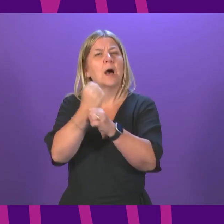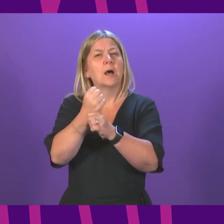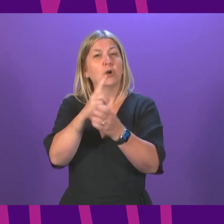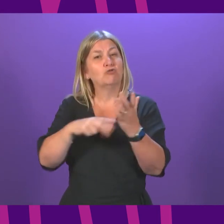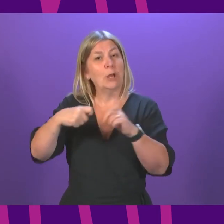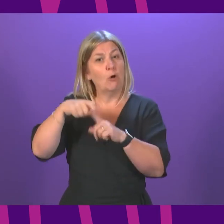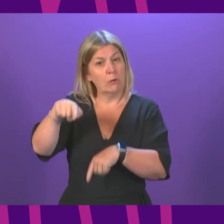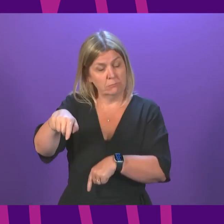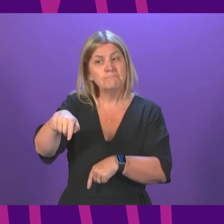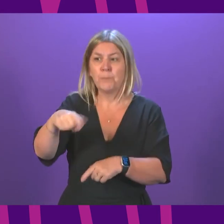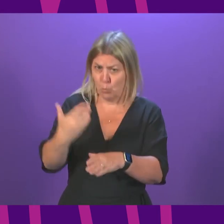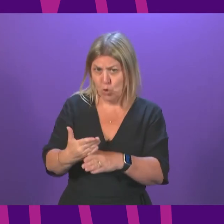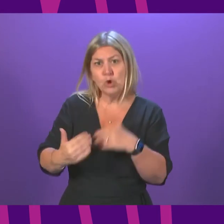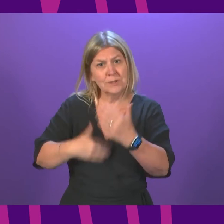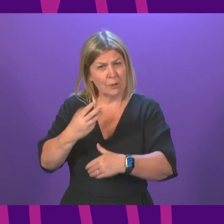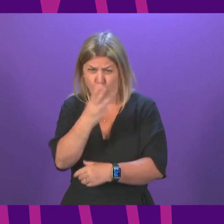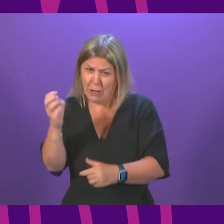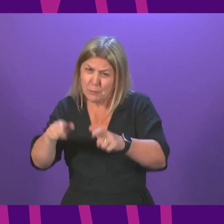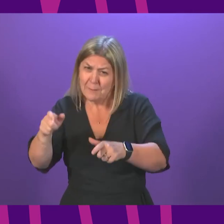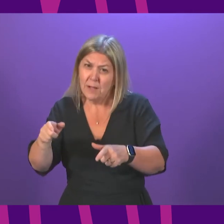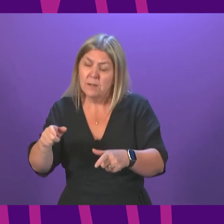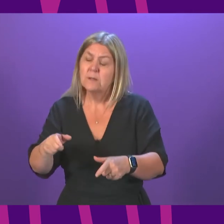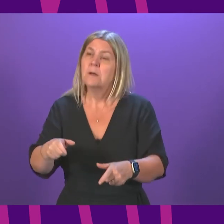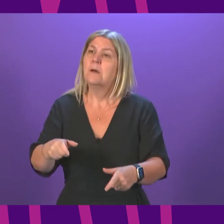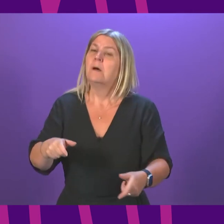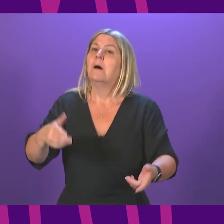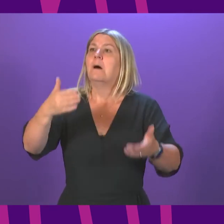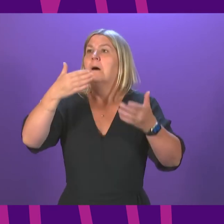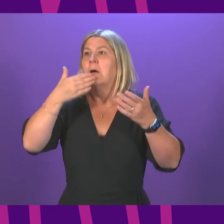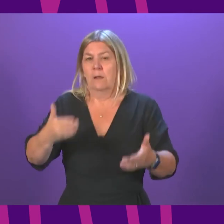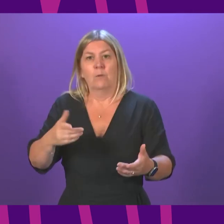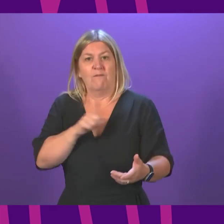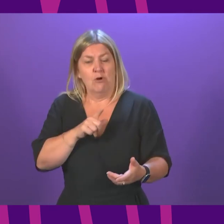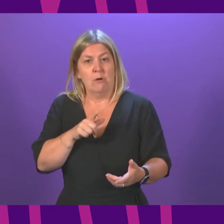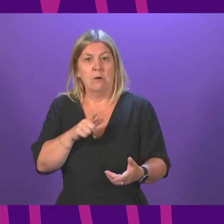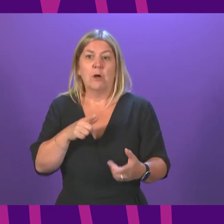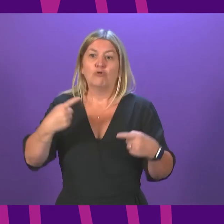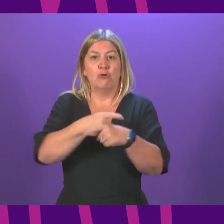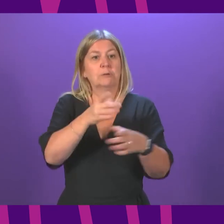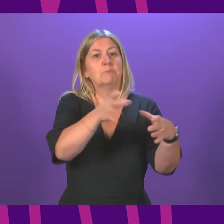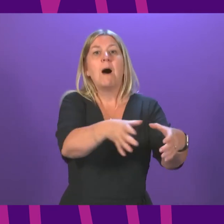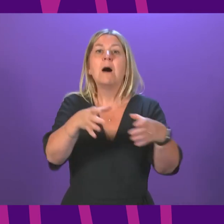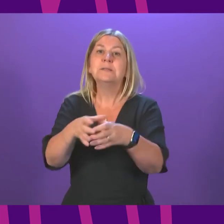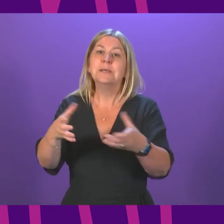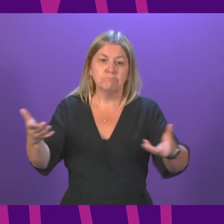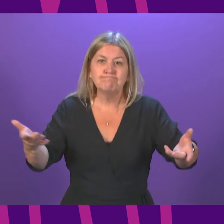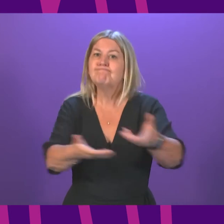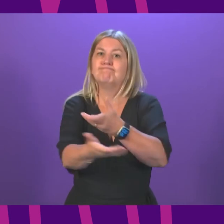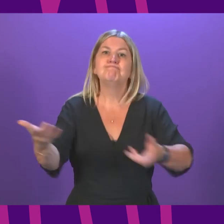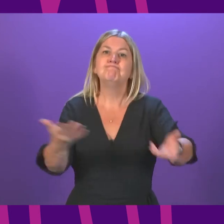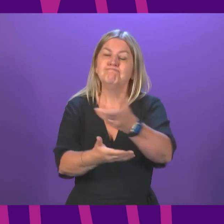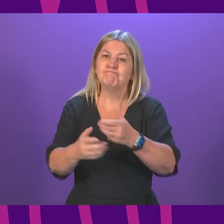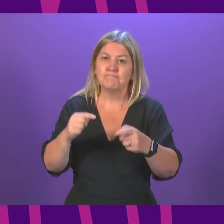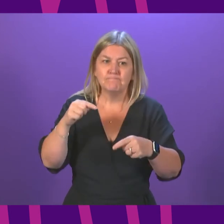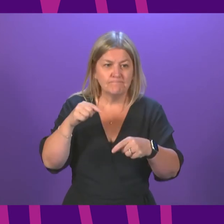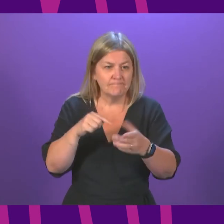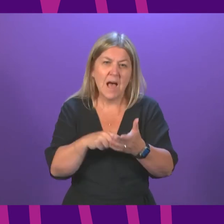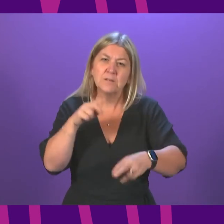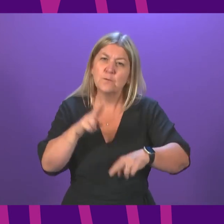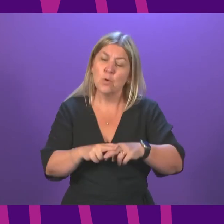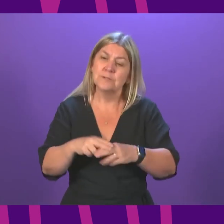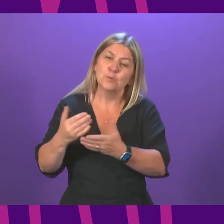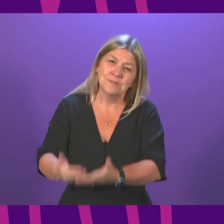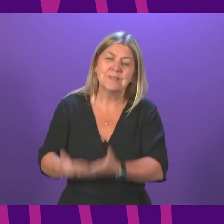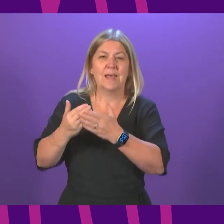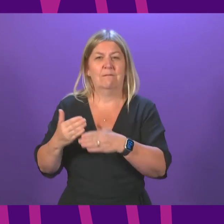efforts and the efforts of the local authority and a task force to save jobs. In 2018, Texas